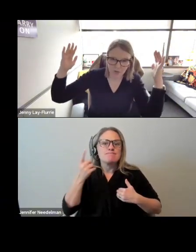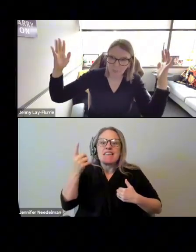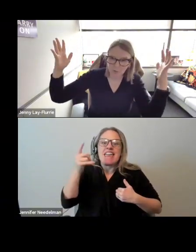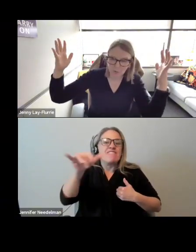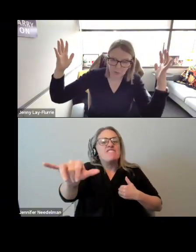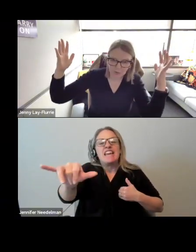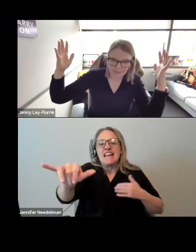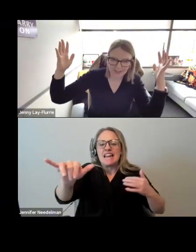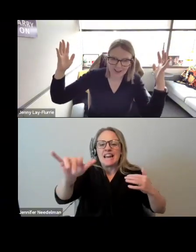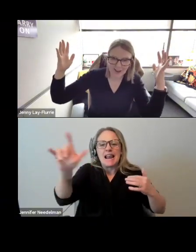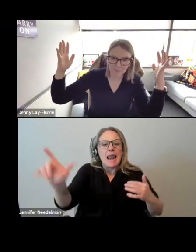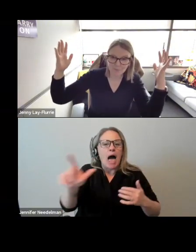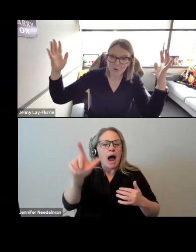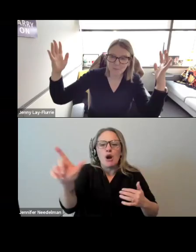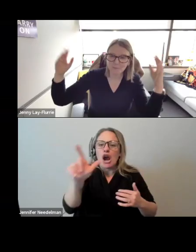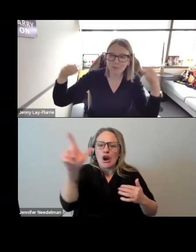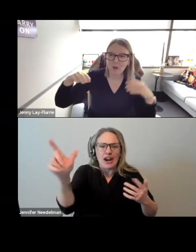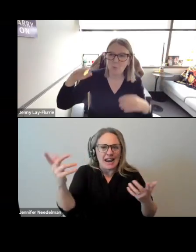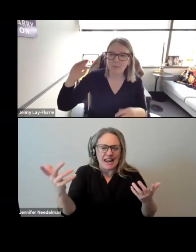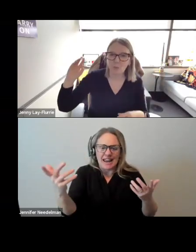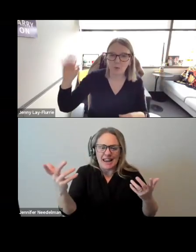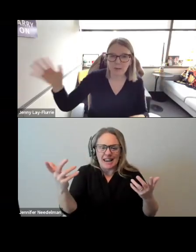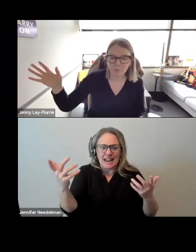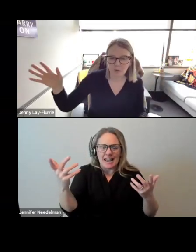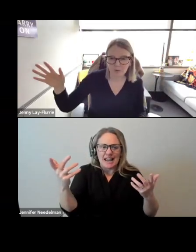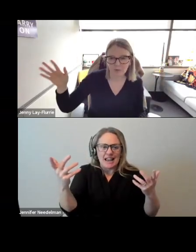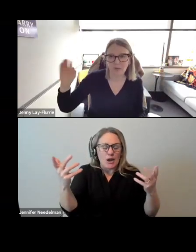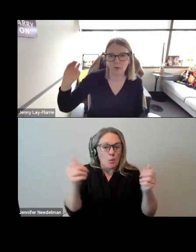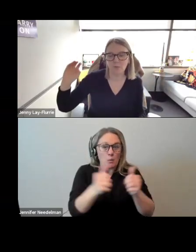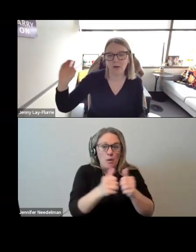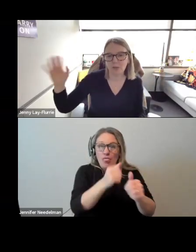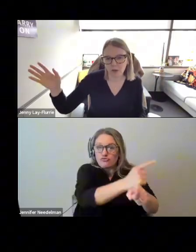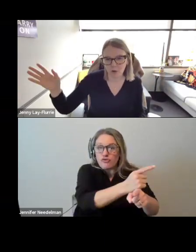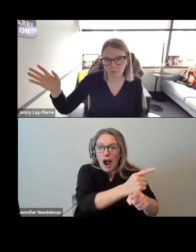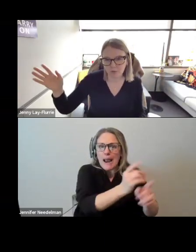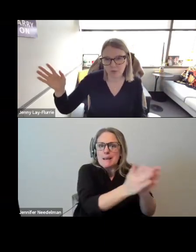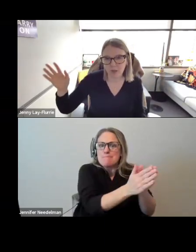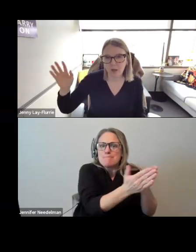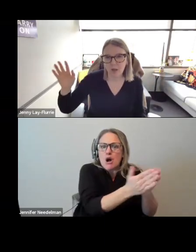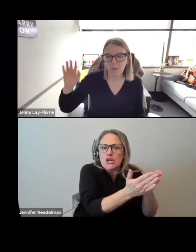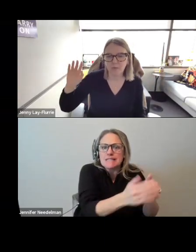of Dumbledore's room with the right books on the right shelves